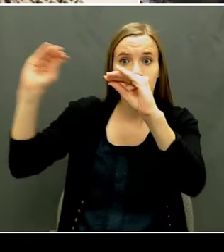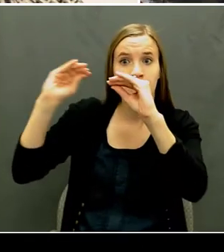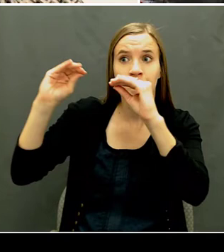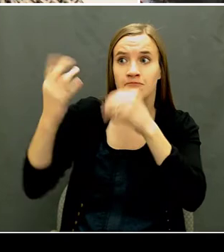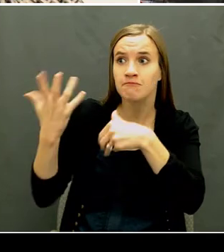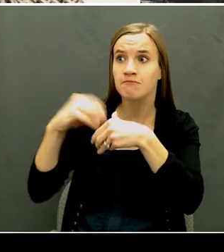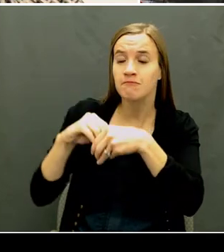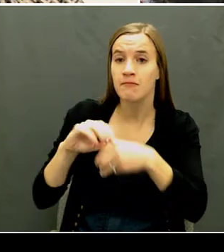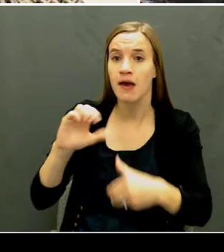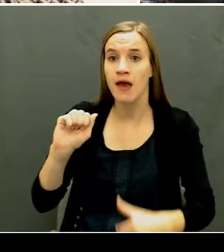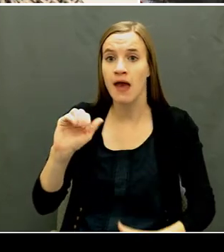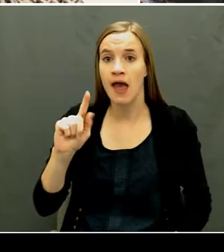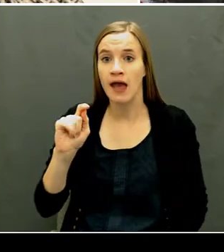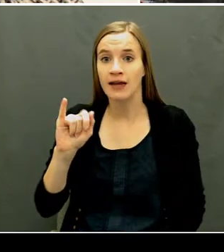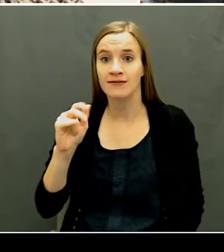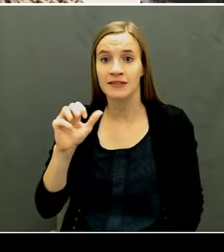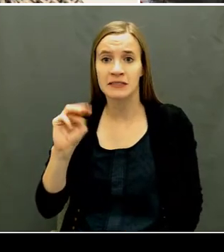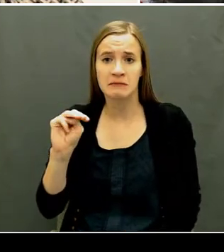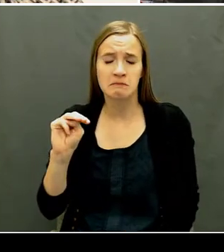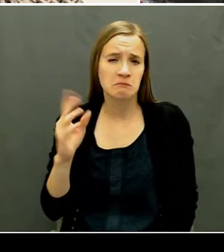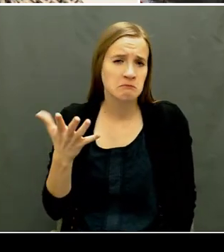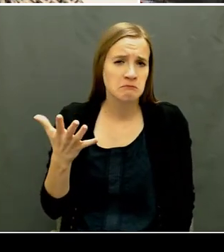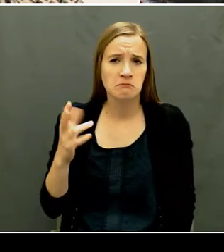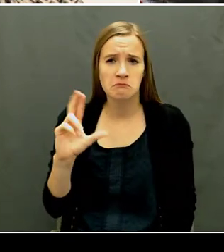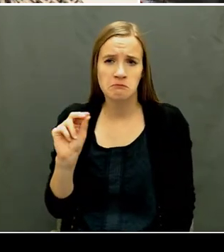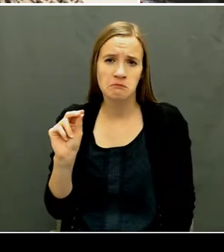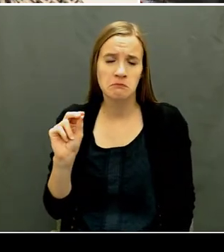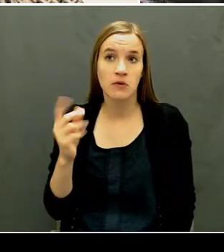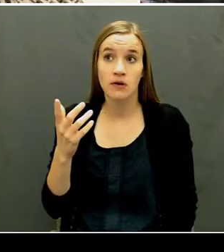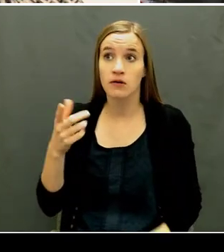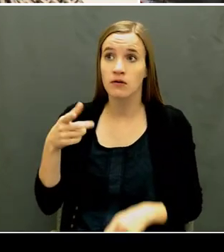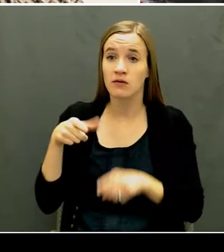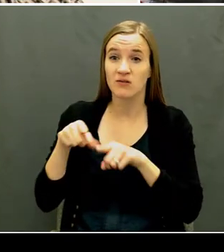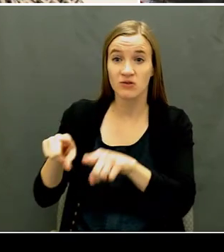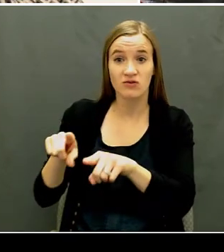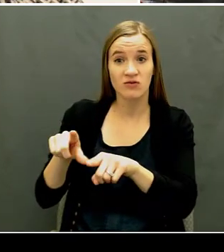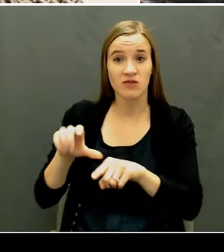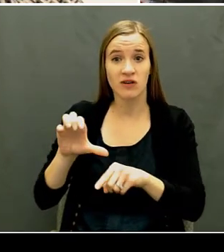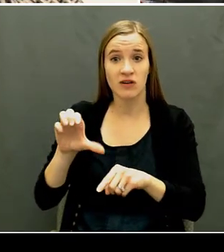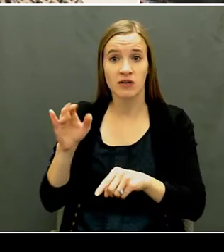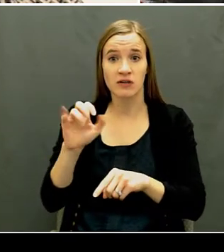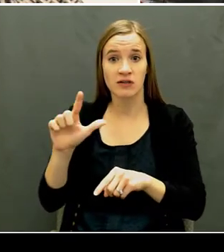some activist stuff back in Civil Rights Movement, you they left a couple of churches because of